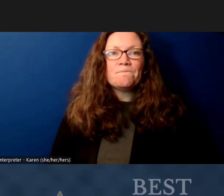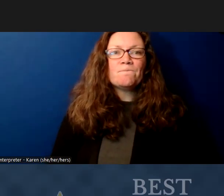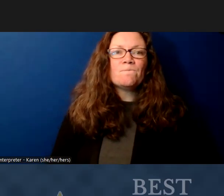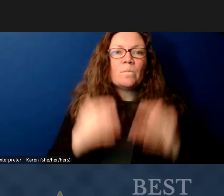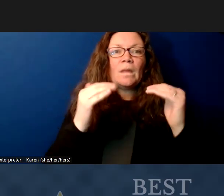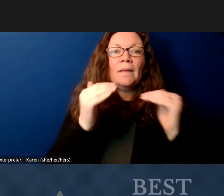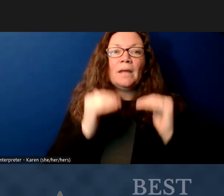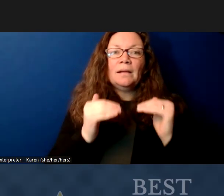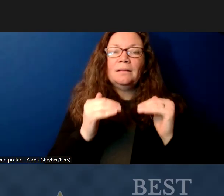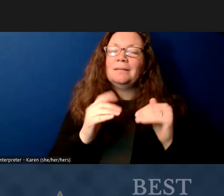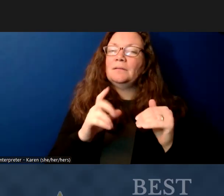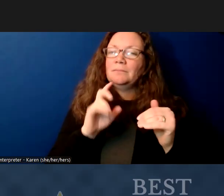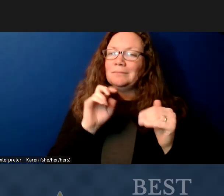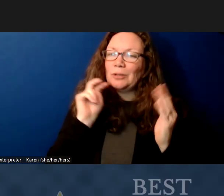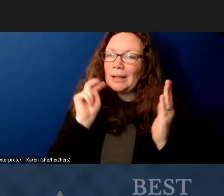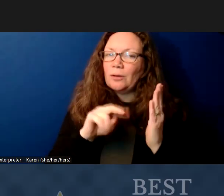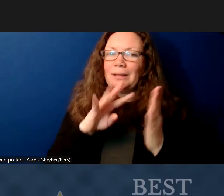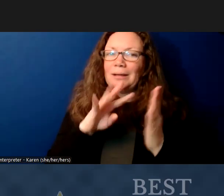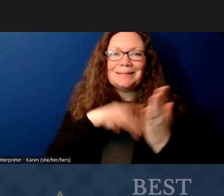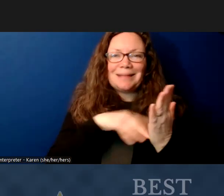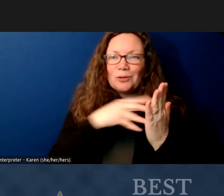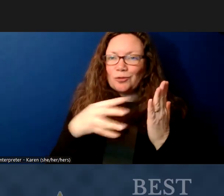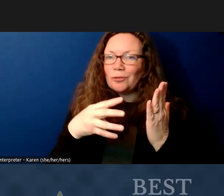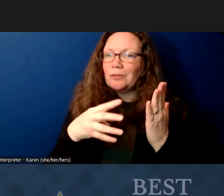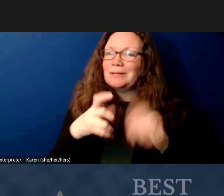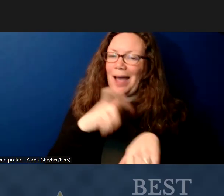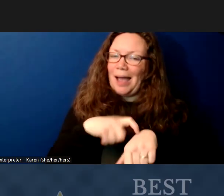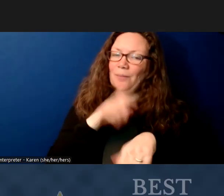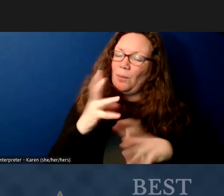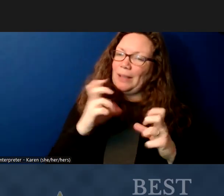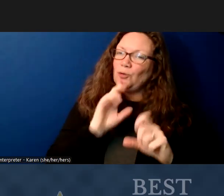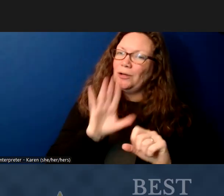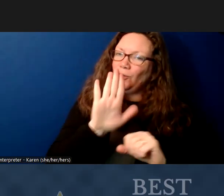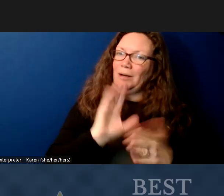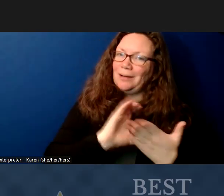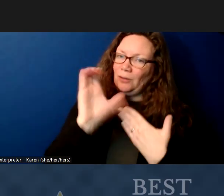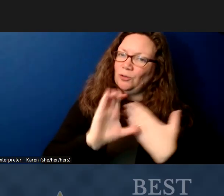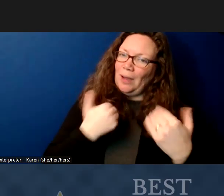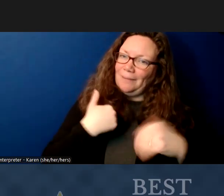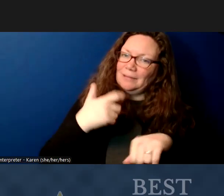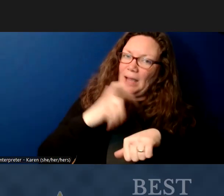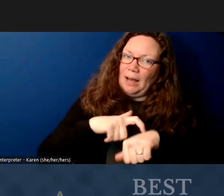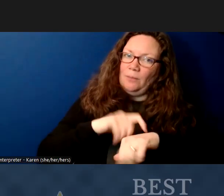the functional, the bootcamp as well as the mosaic celebratory log in. Again, to touch on